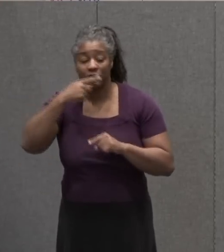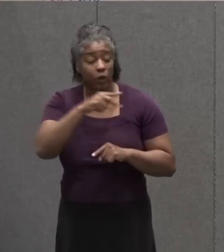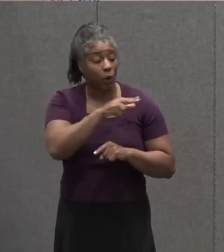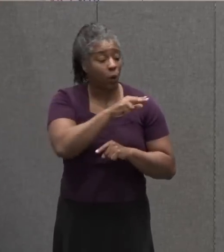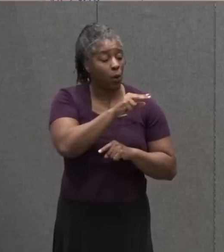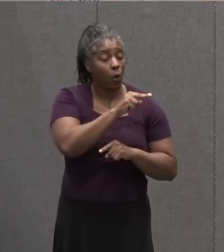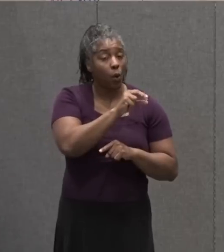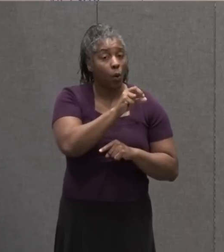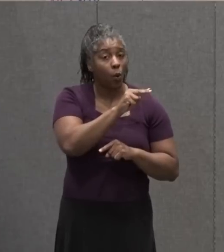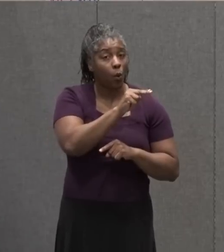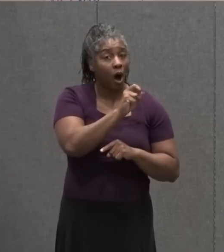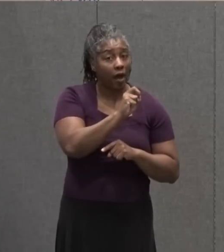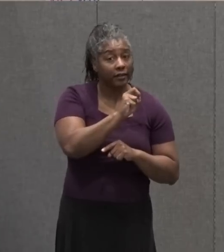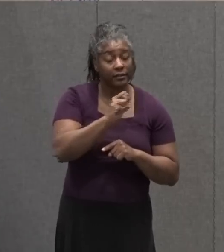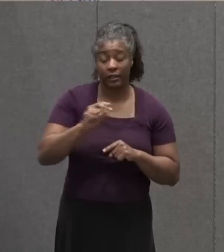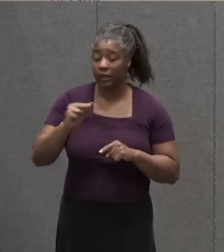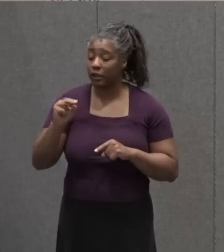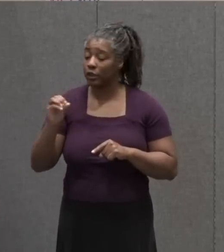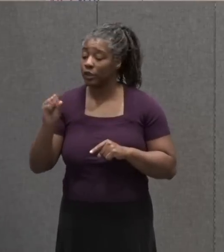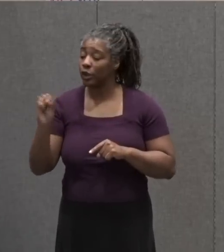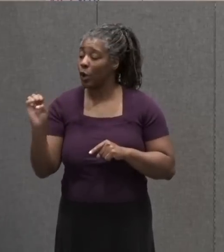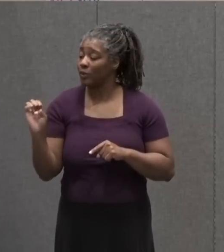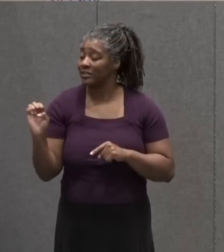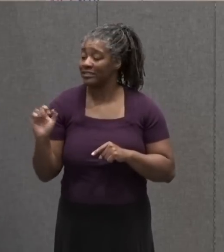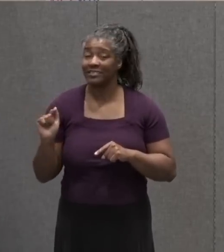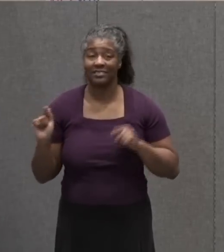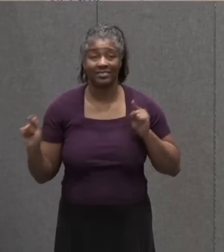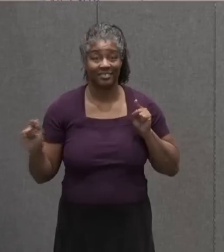Do one and nose rhyme?